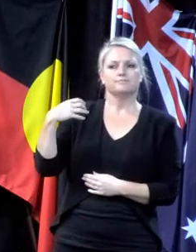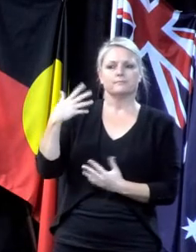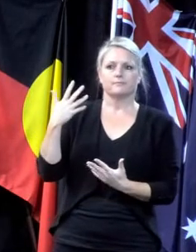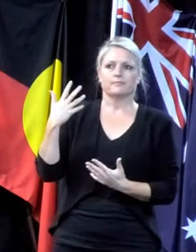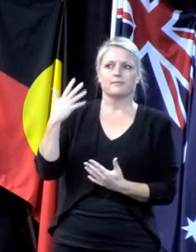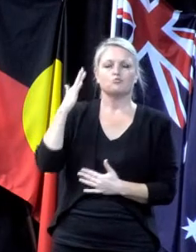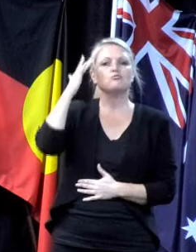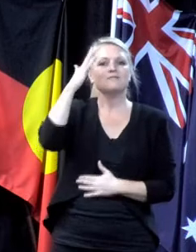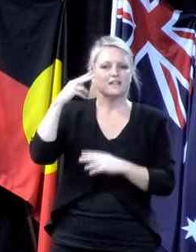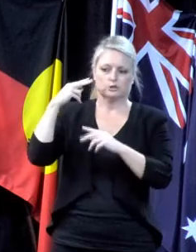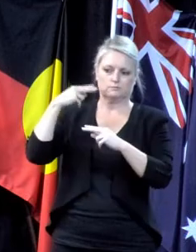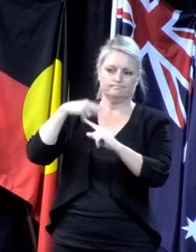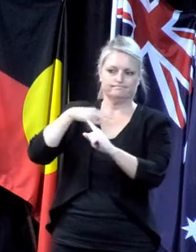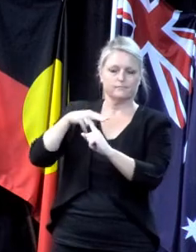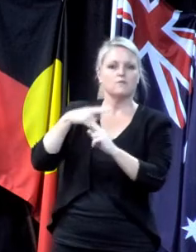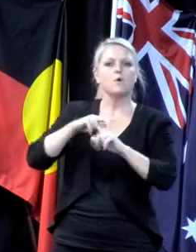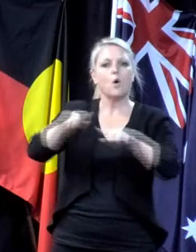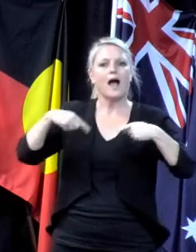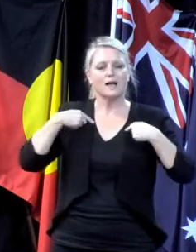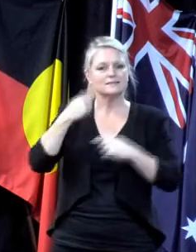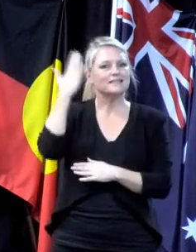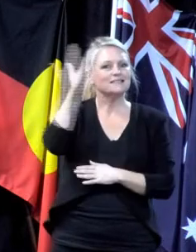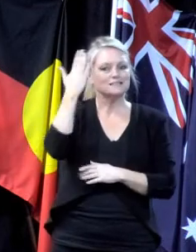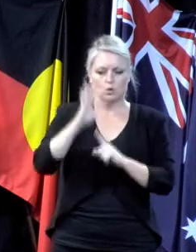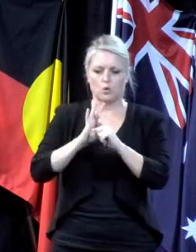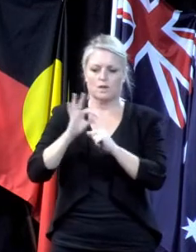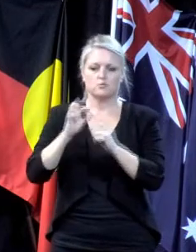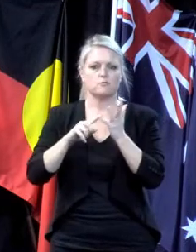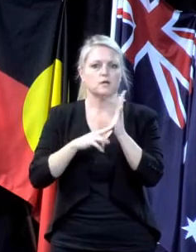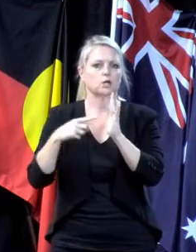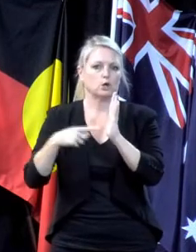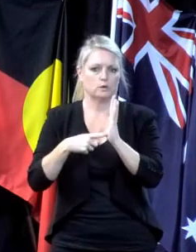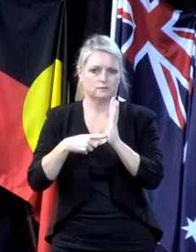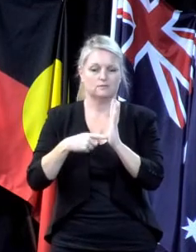improvement unit that Grant spoke about that is cyclical, every four years, and